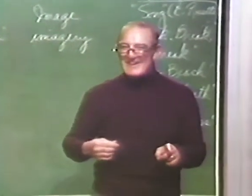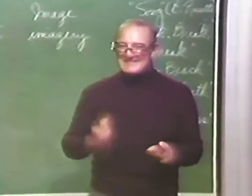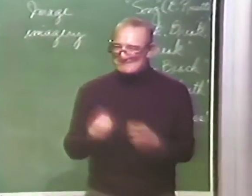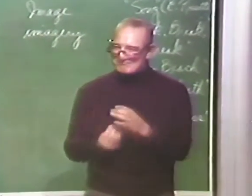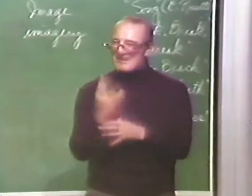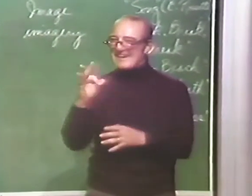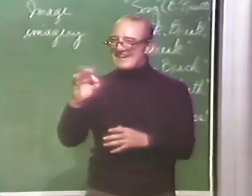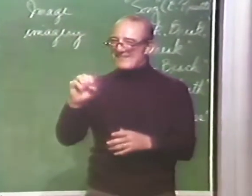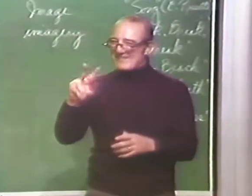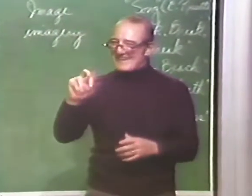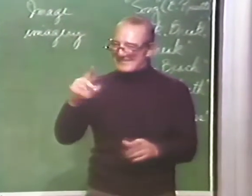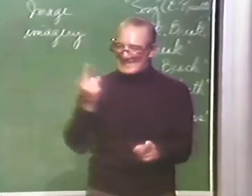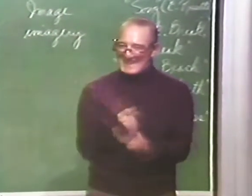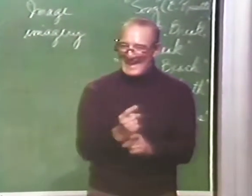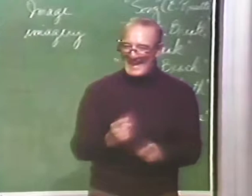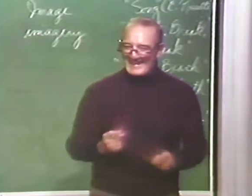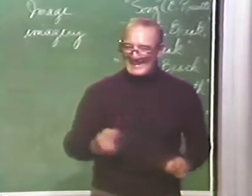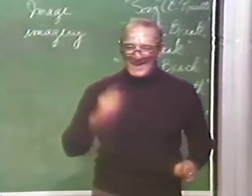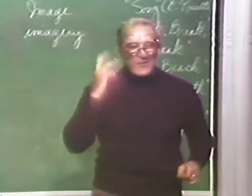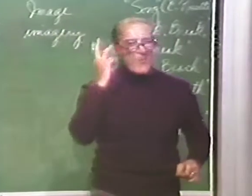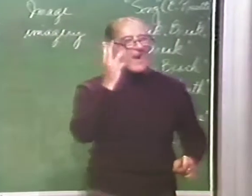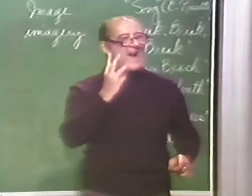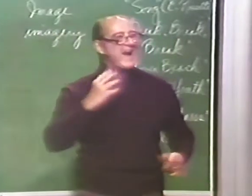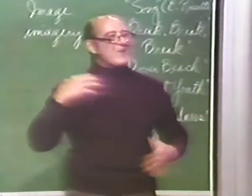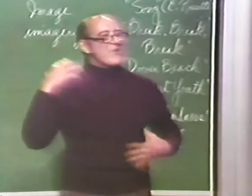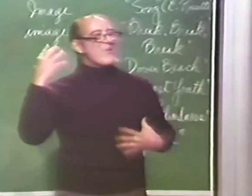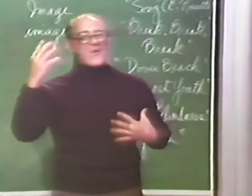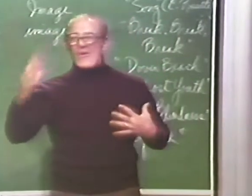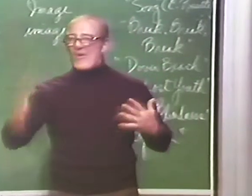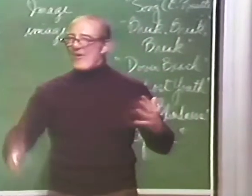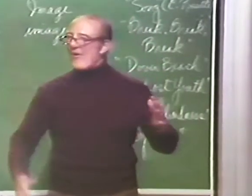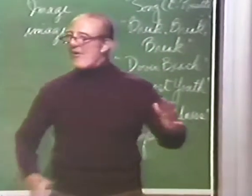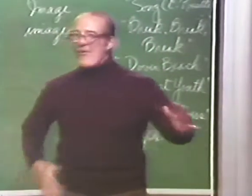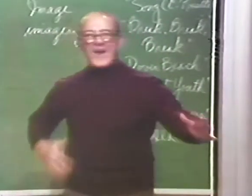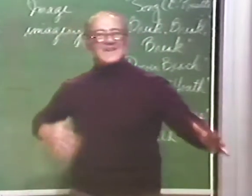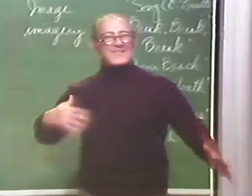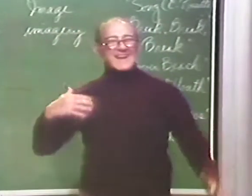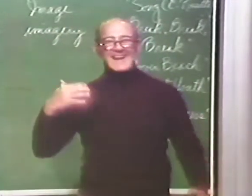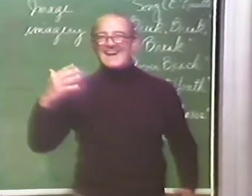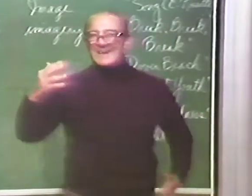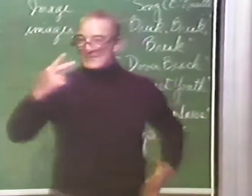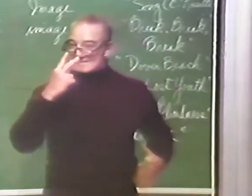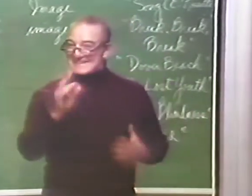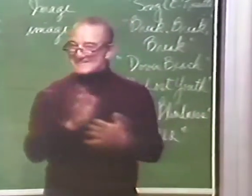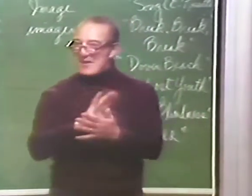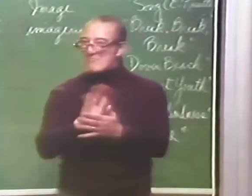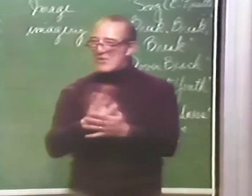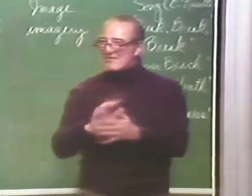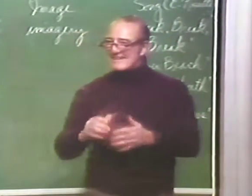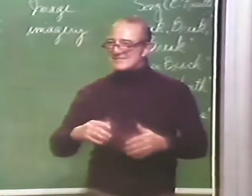SURE! SPRING FEVER, RIGHT. AND WINE...WONDERFUL!